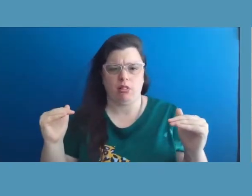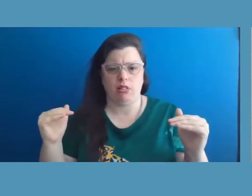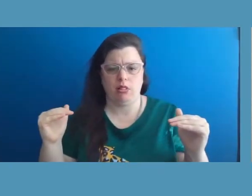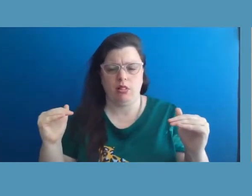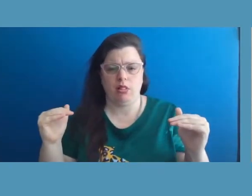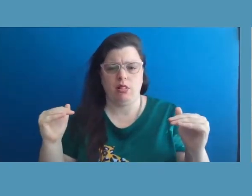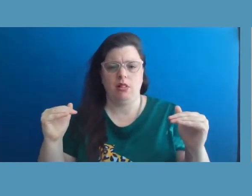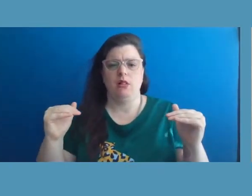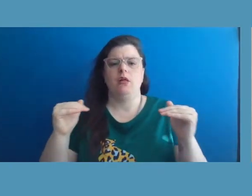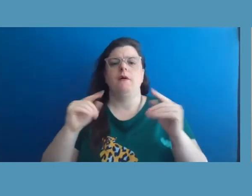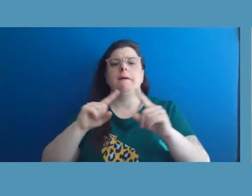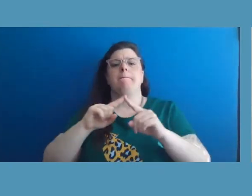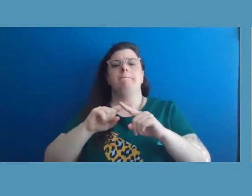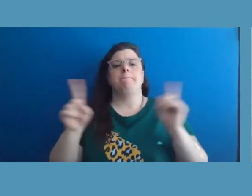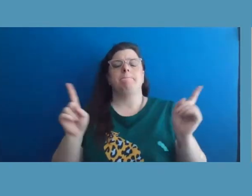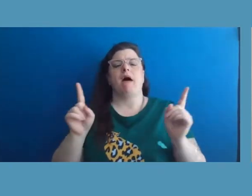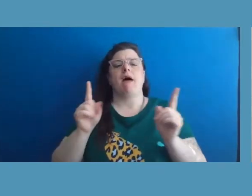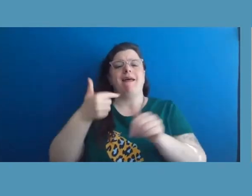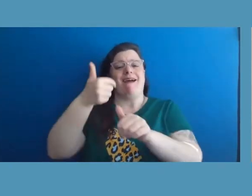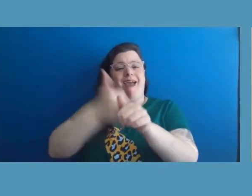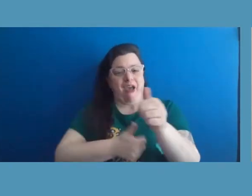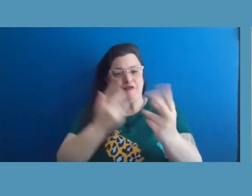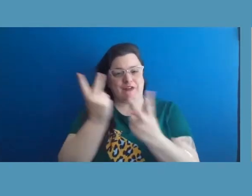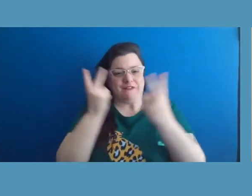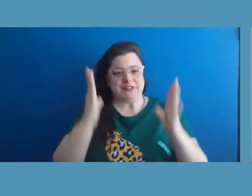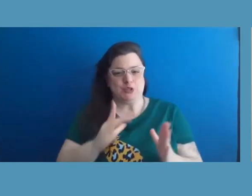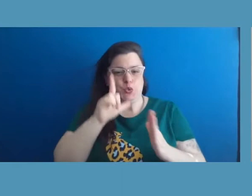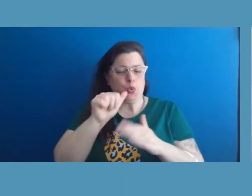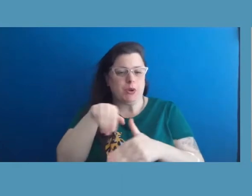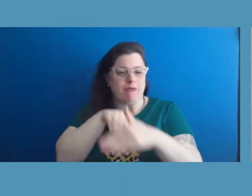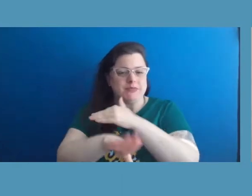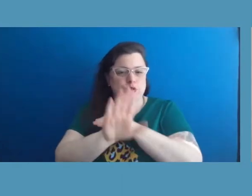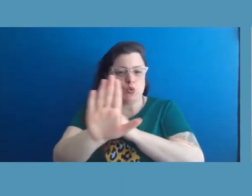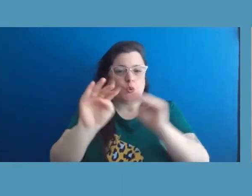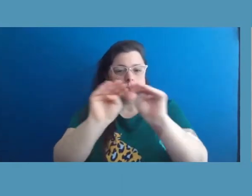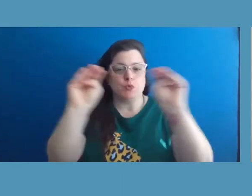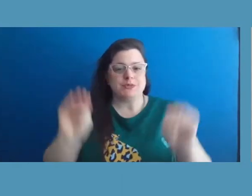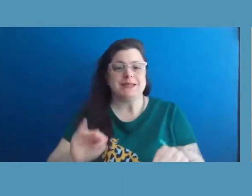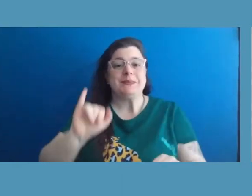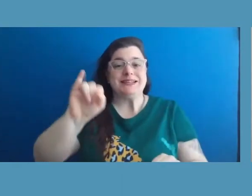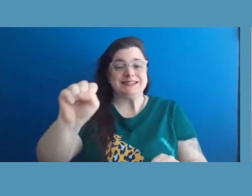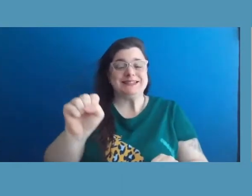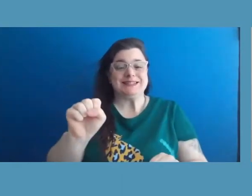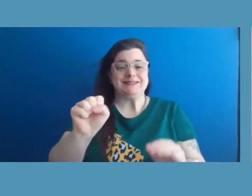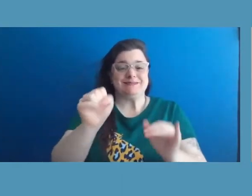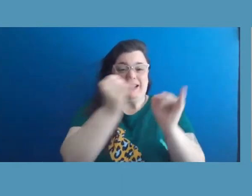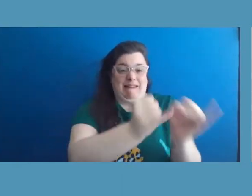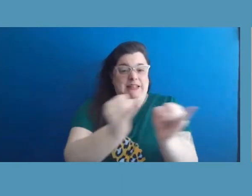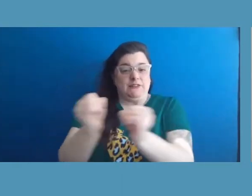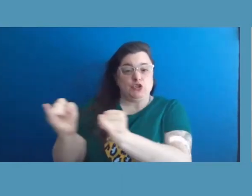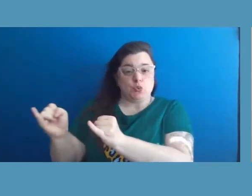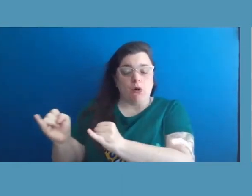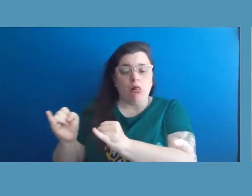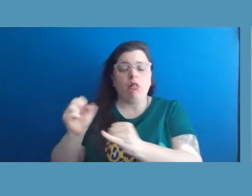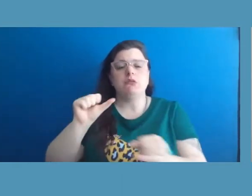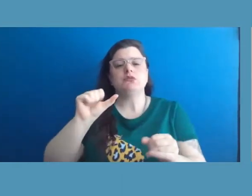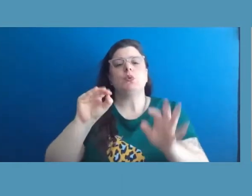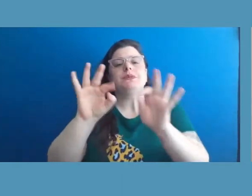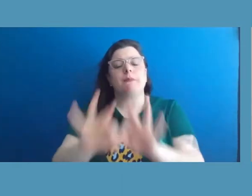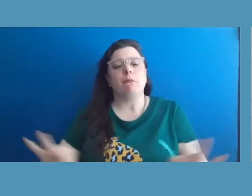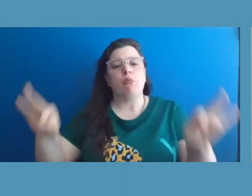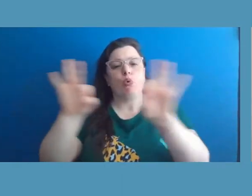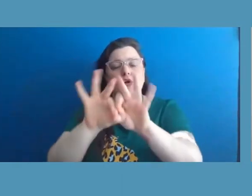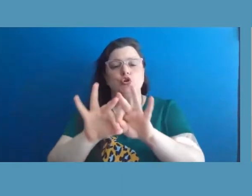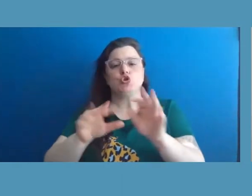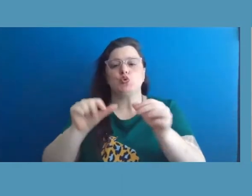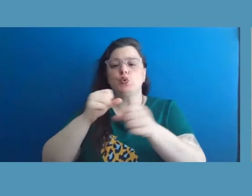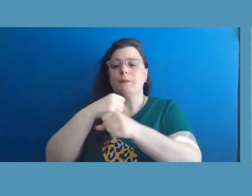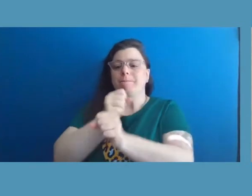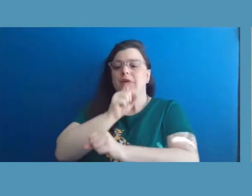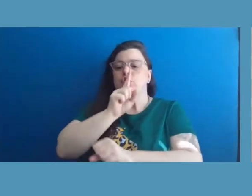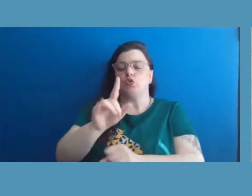on an institution level. But every visitor who enters your museum is an individual and so it is